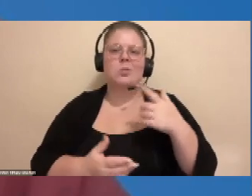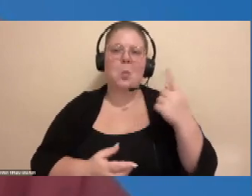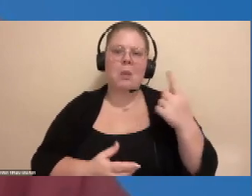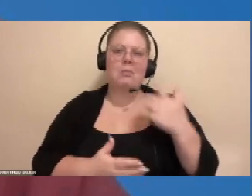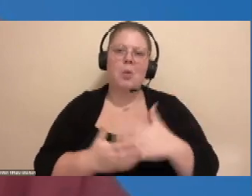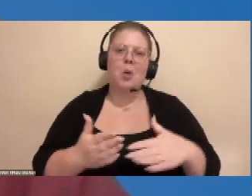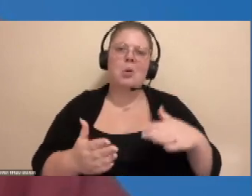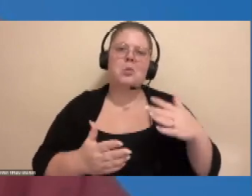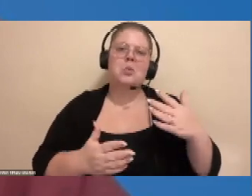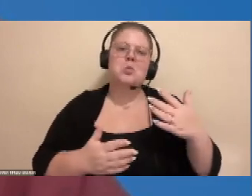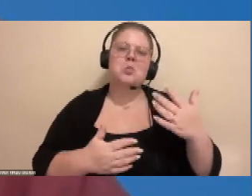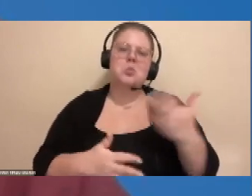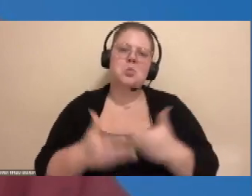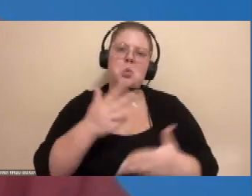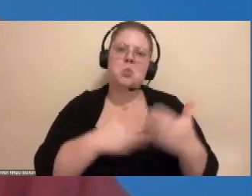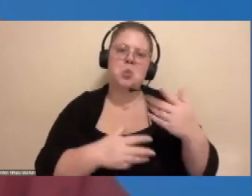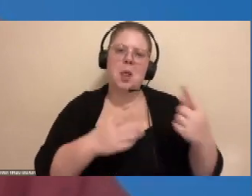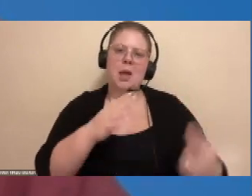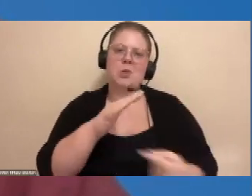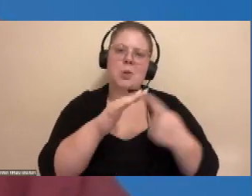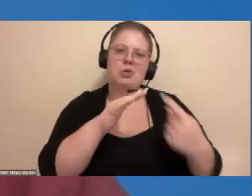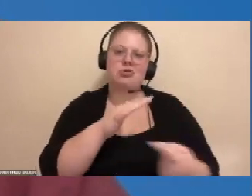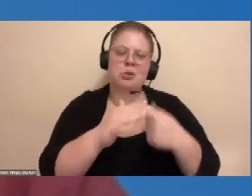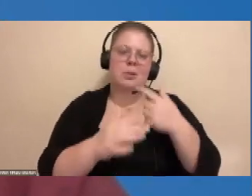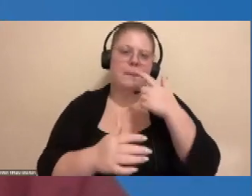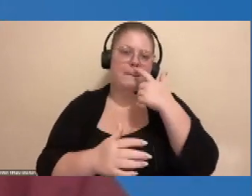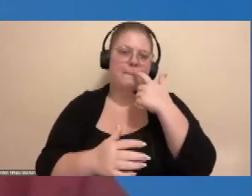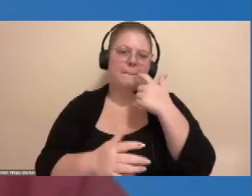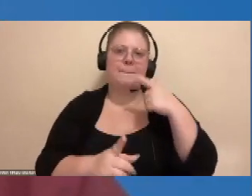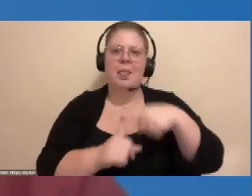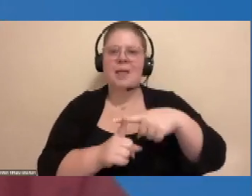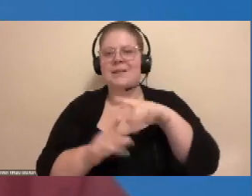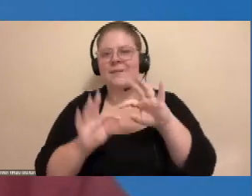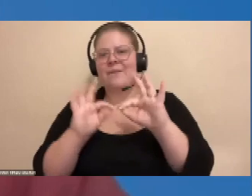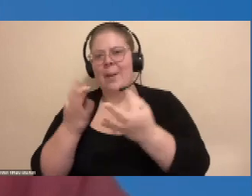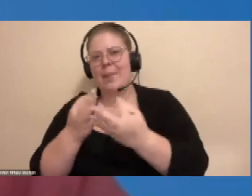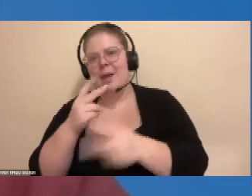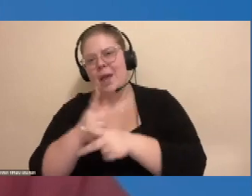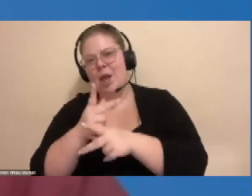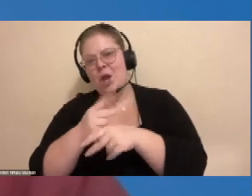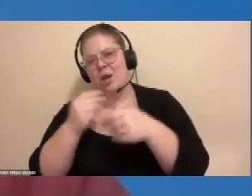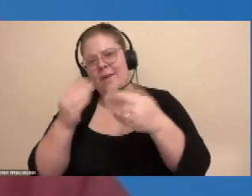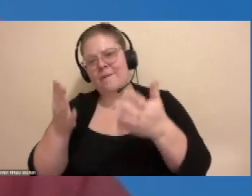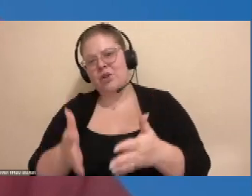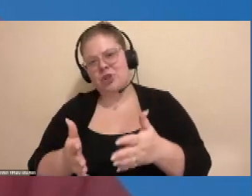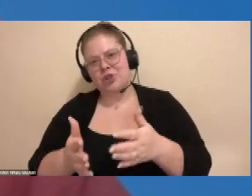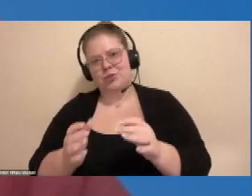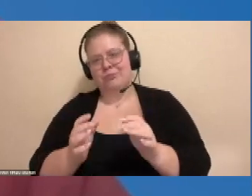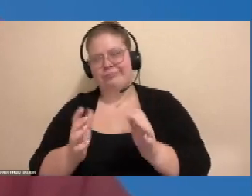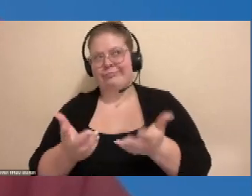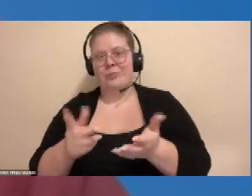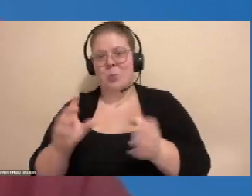and family caregivers, unpaid caregiving changes.